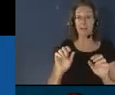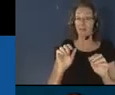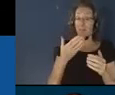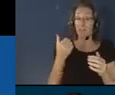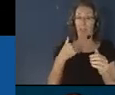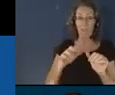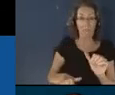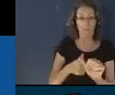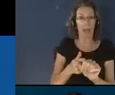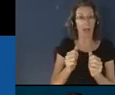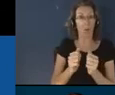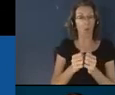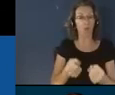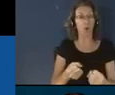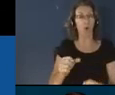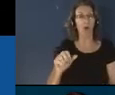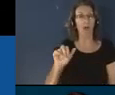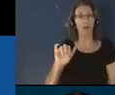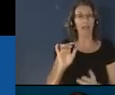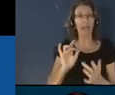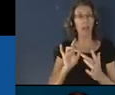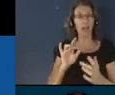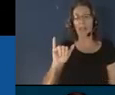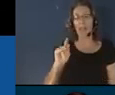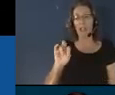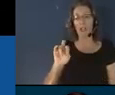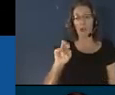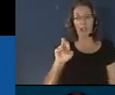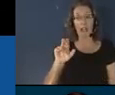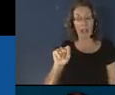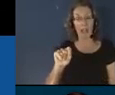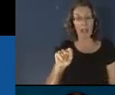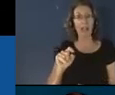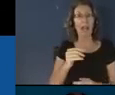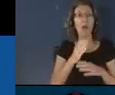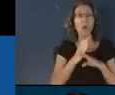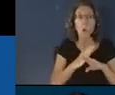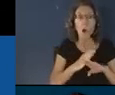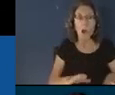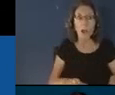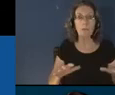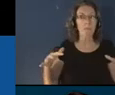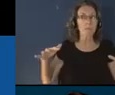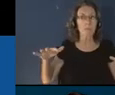and while you're doing it um just be aware that um you need to have you know quiet